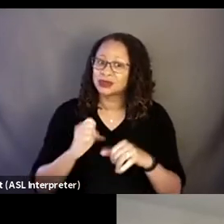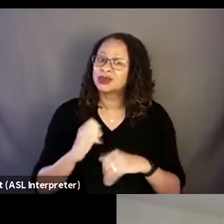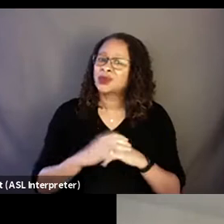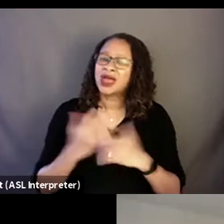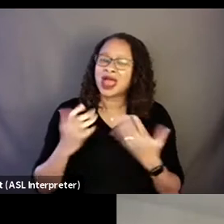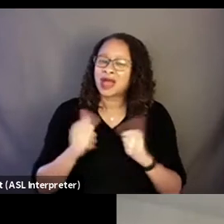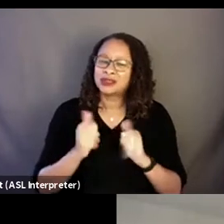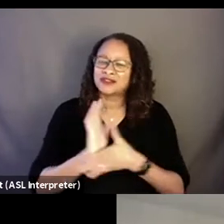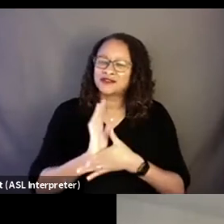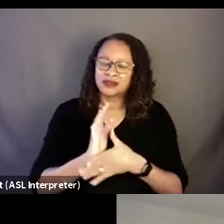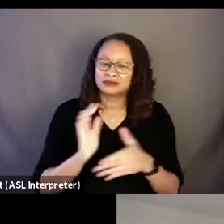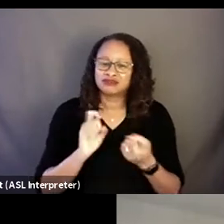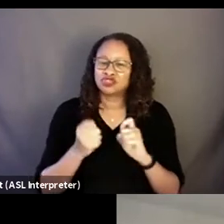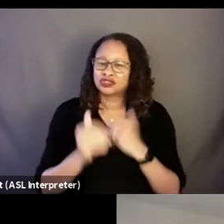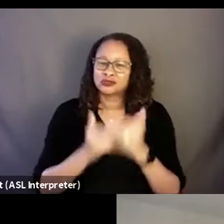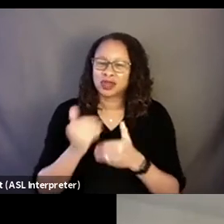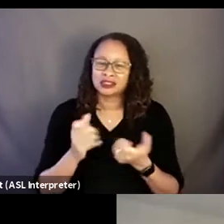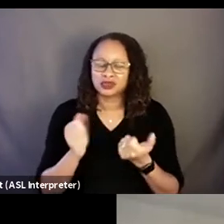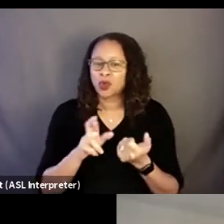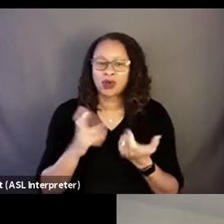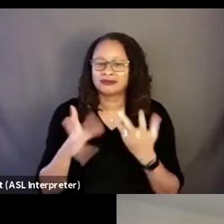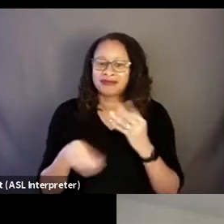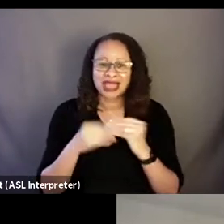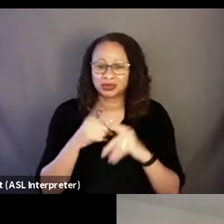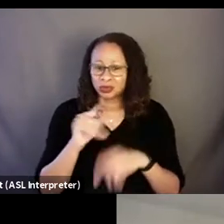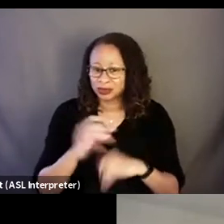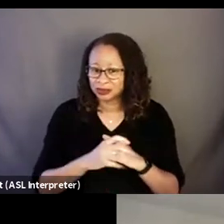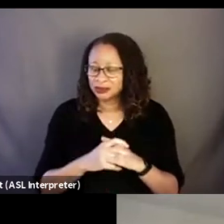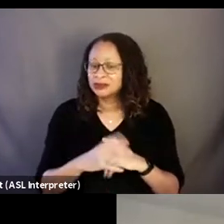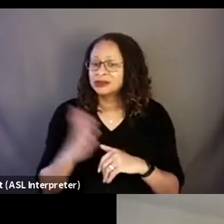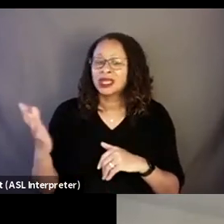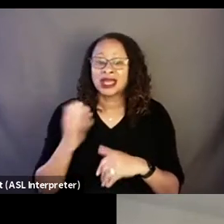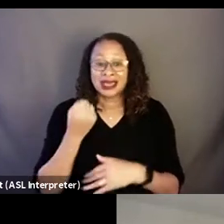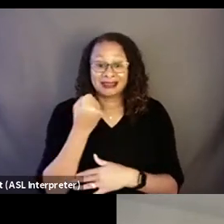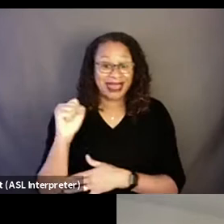Well, the activists are continuing doing their work, certainly Daveed